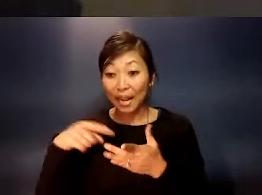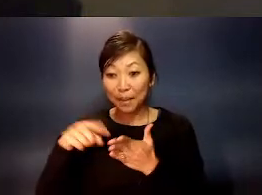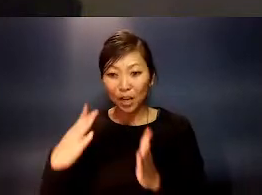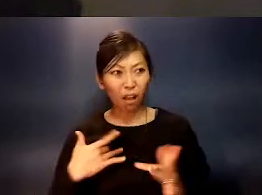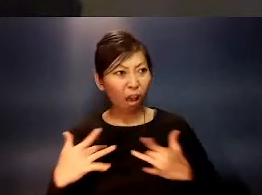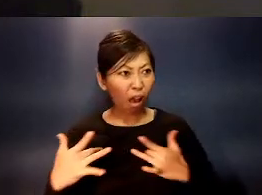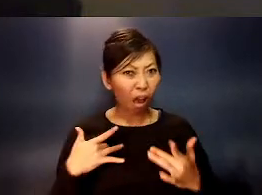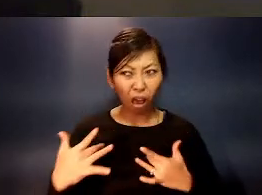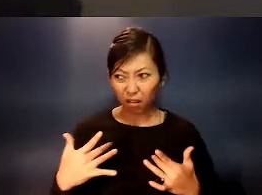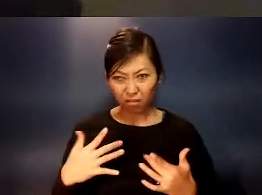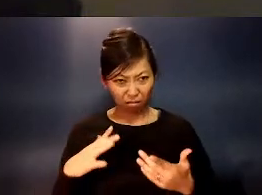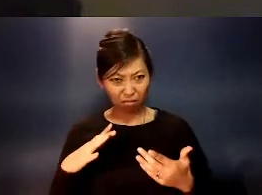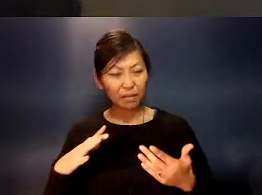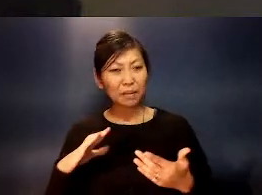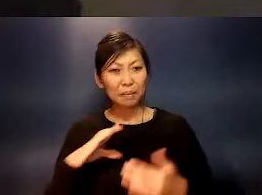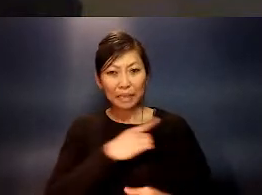UNEXPECTED COSTS FROM FUTURE CRISES.